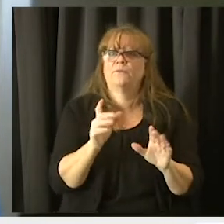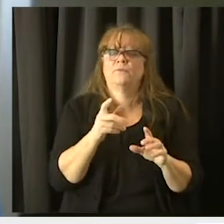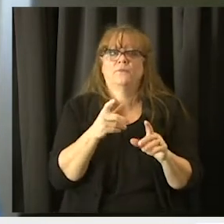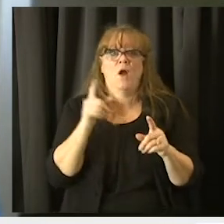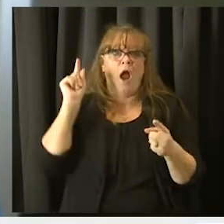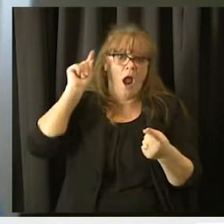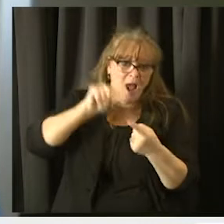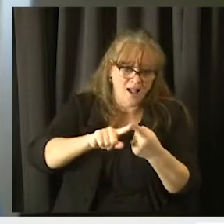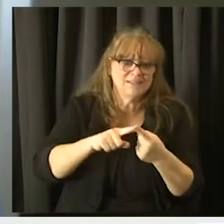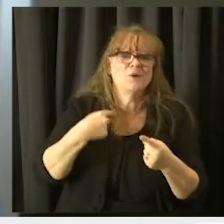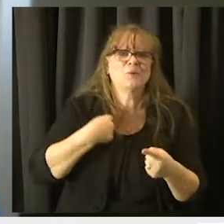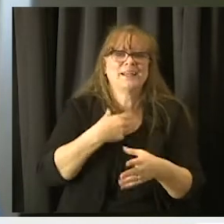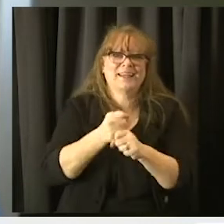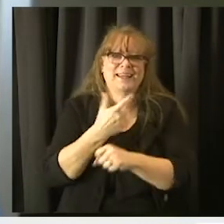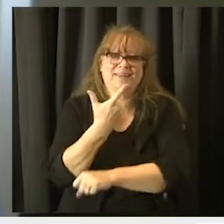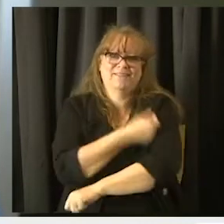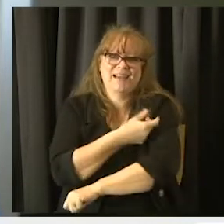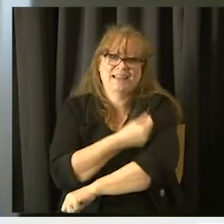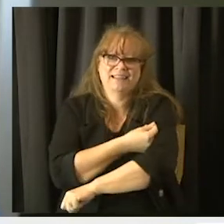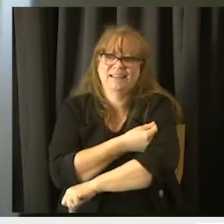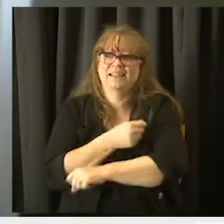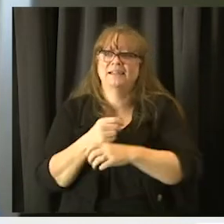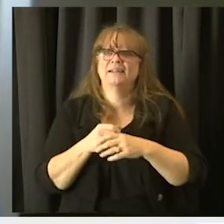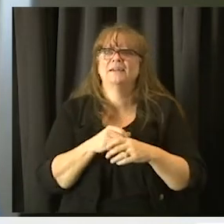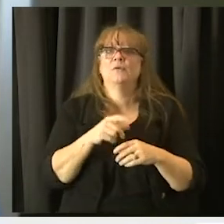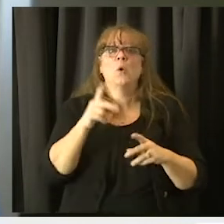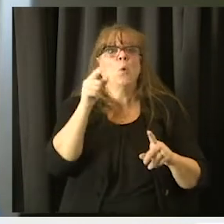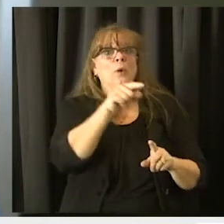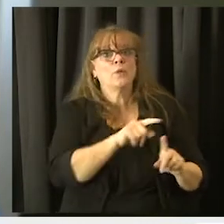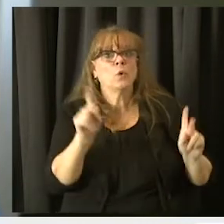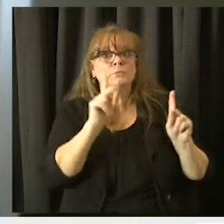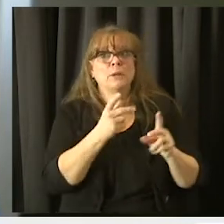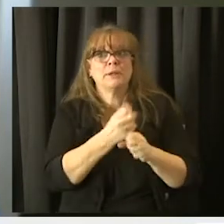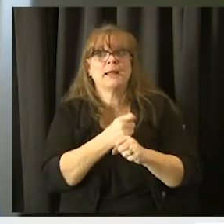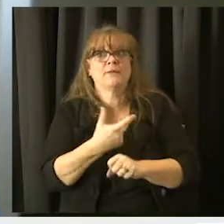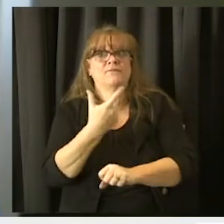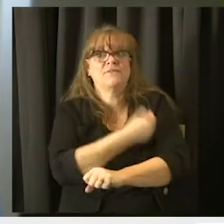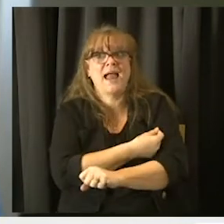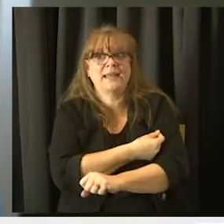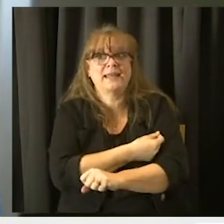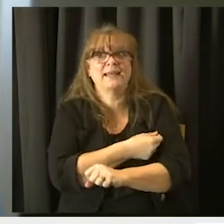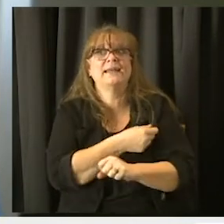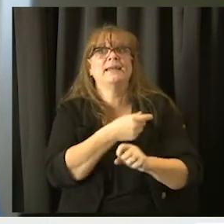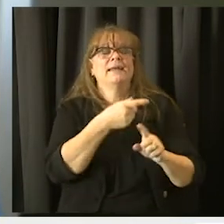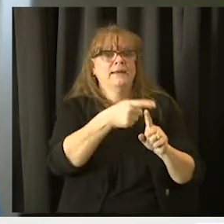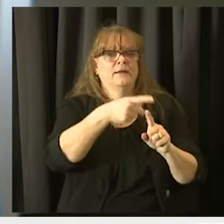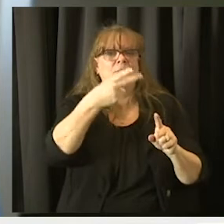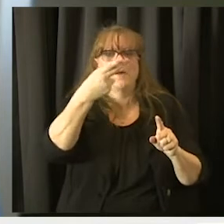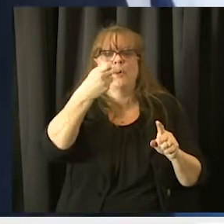immunity and will control the pandemic thank you governor thank you dr franz for sharing how this